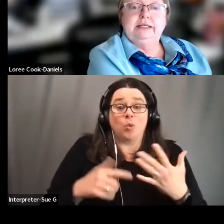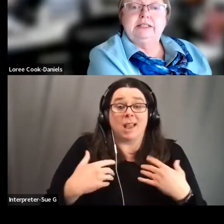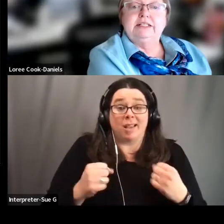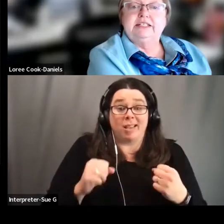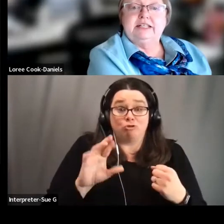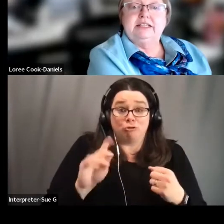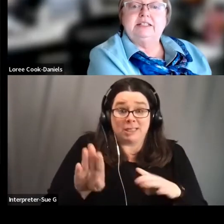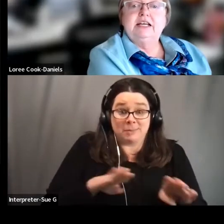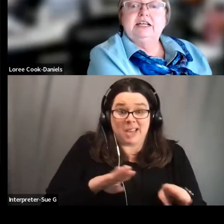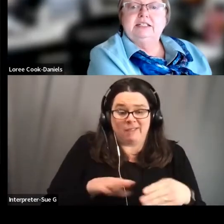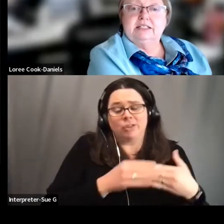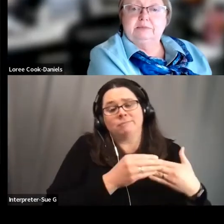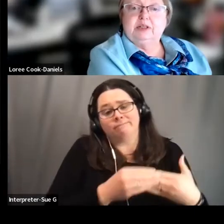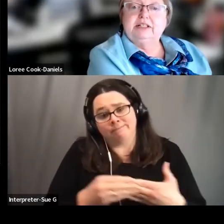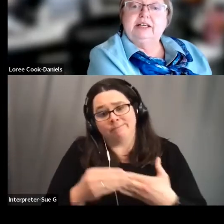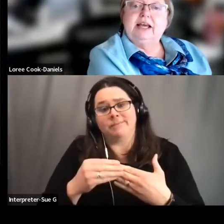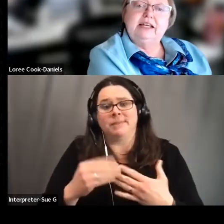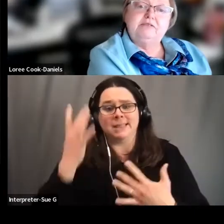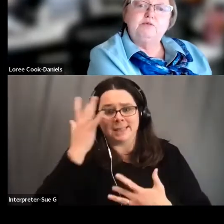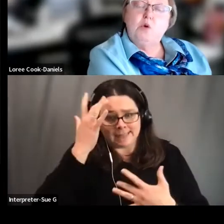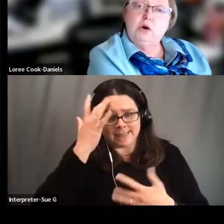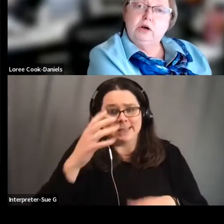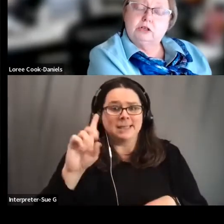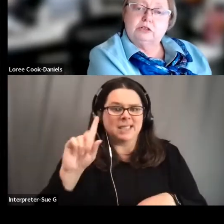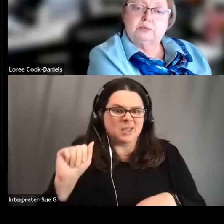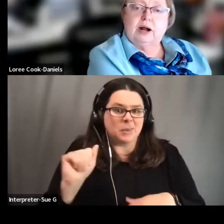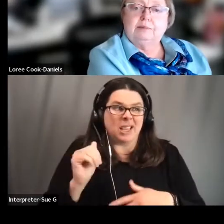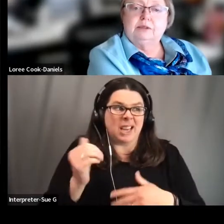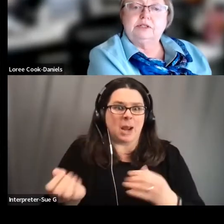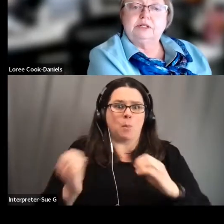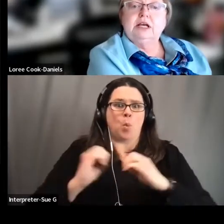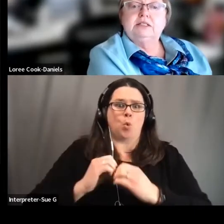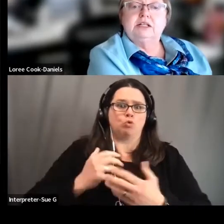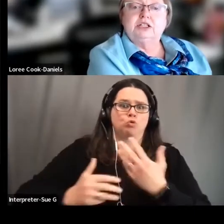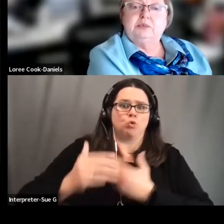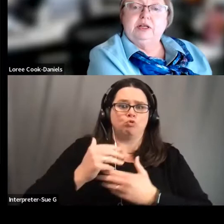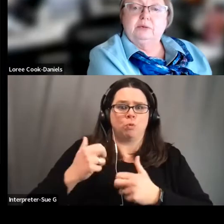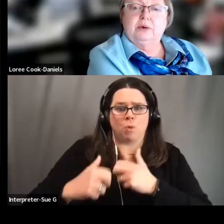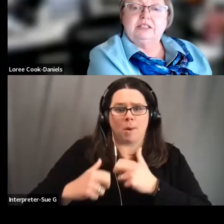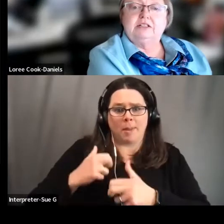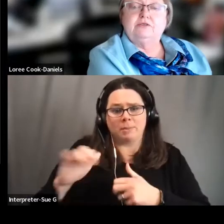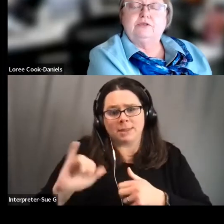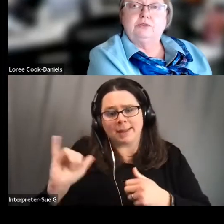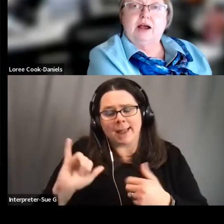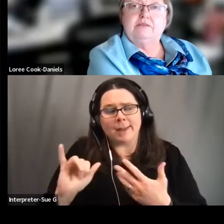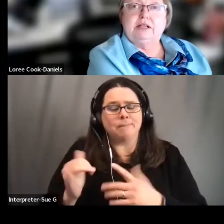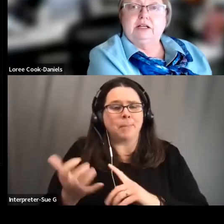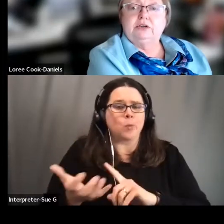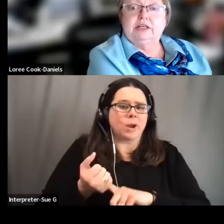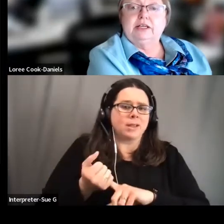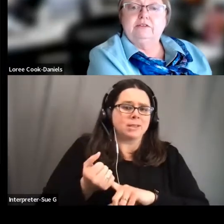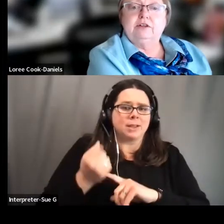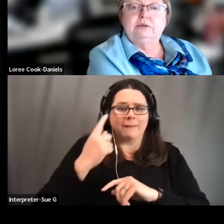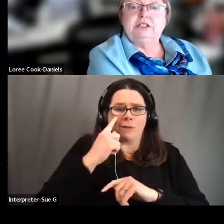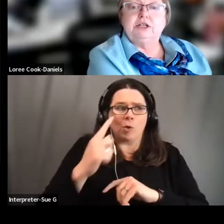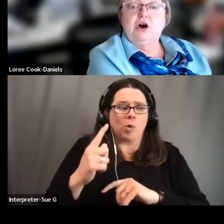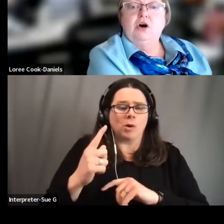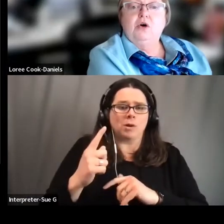lead to disease, disability and even more social problems such as being arrested for driving under the influence